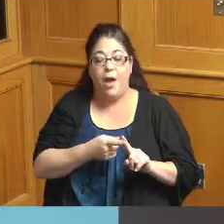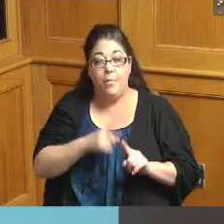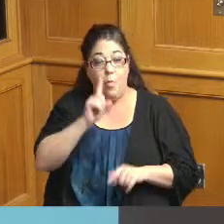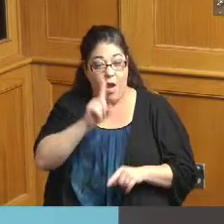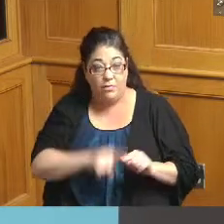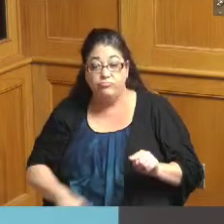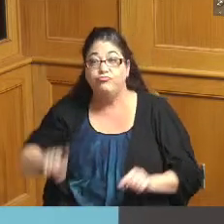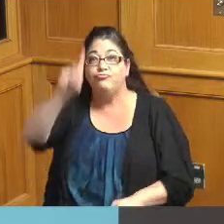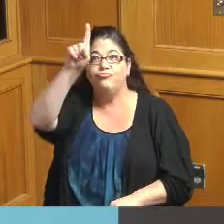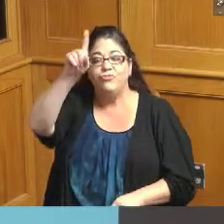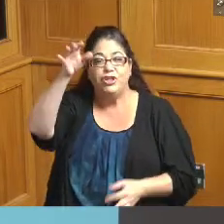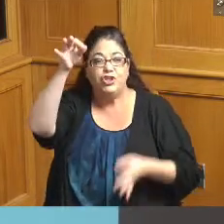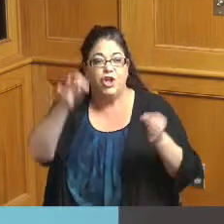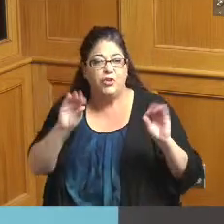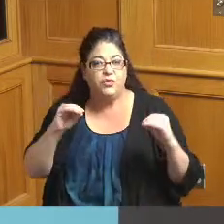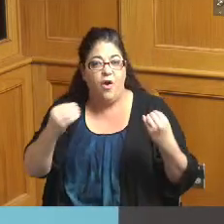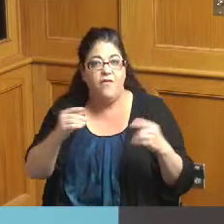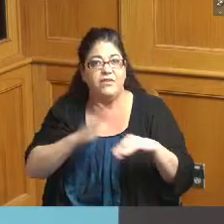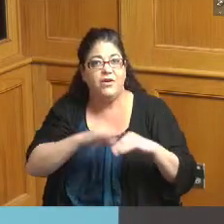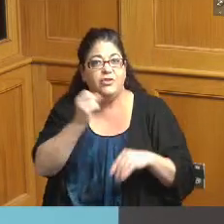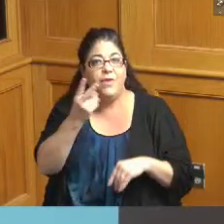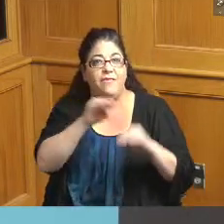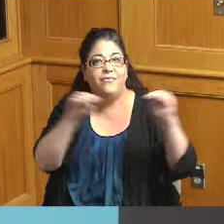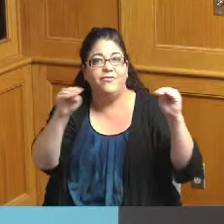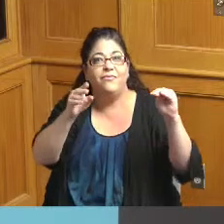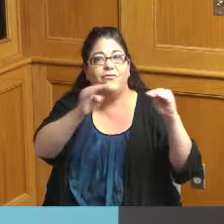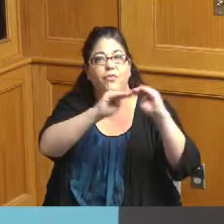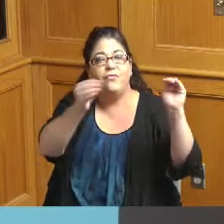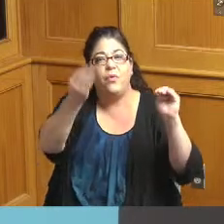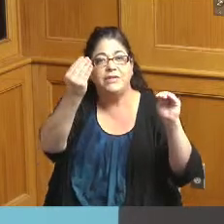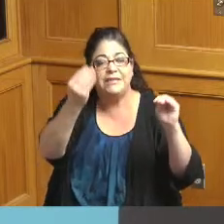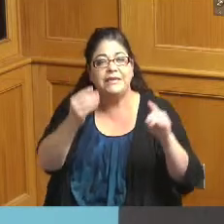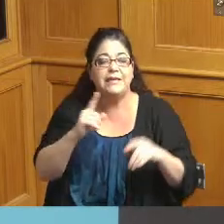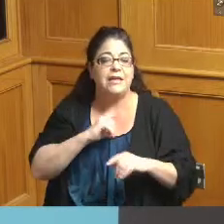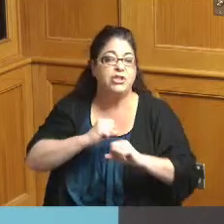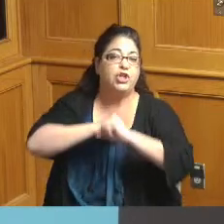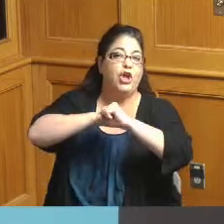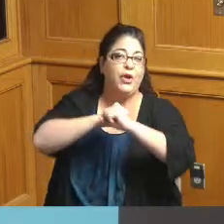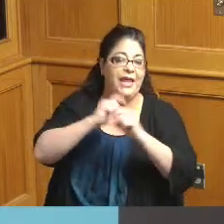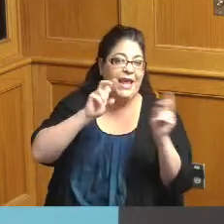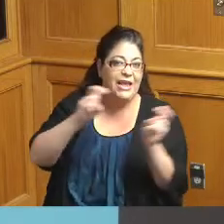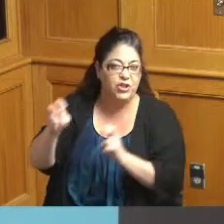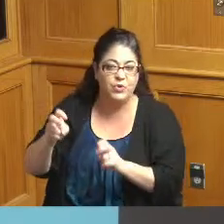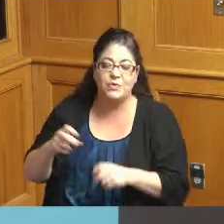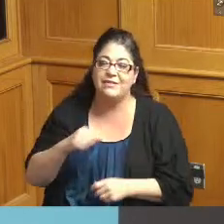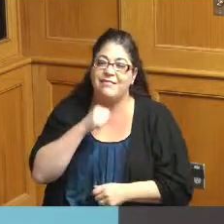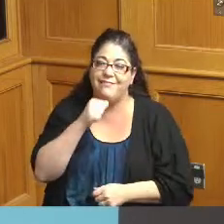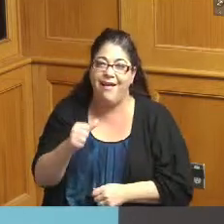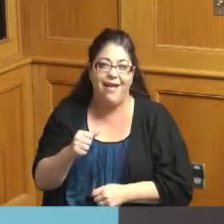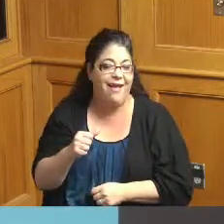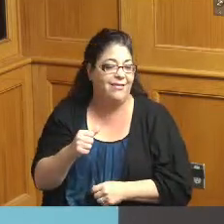and Chambers on 12 and 14. there's so there's security issues the nature of the building also